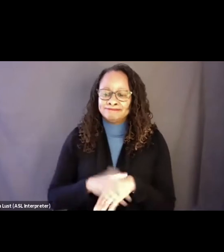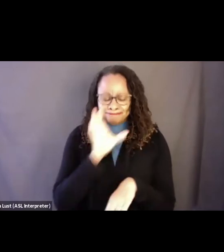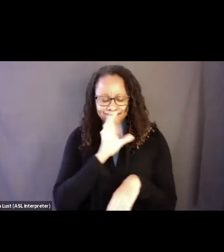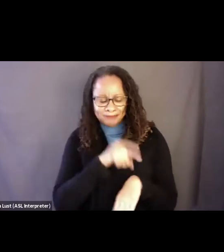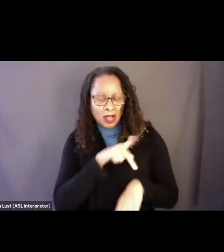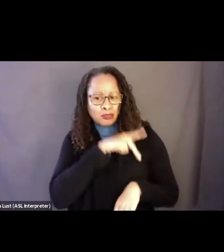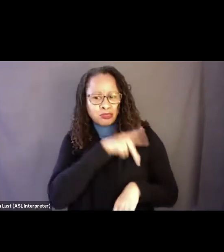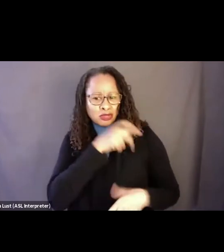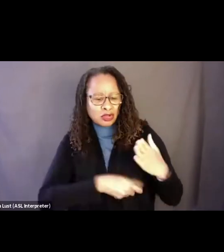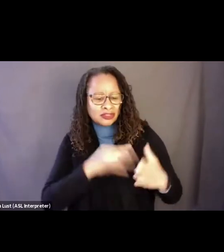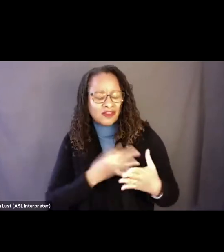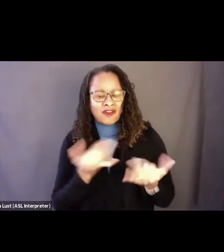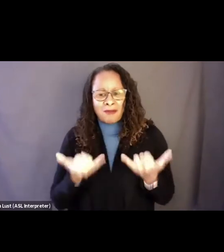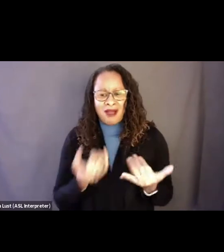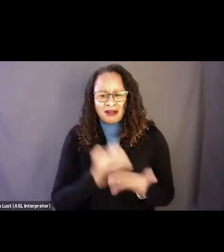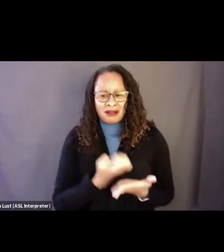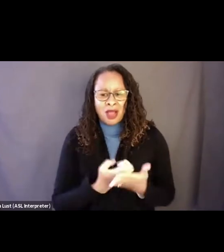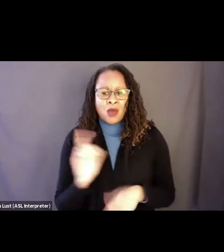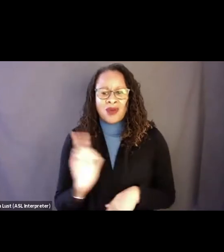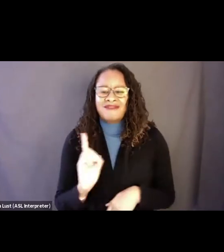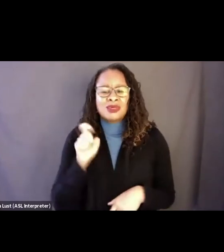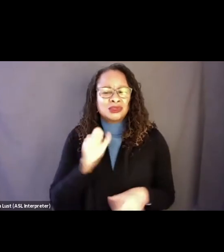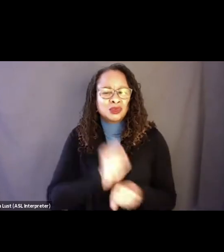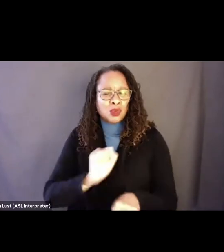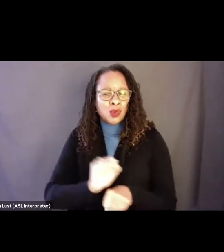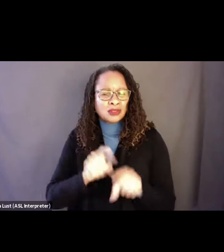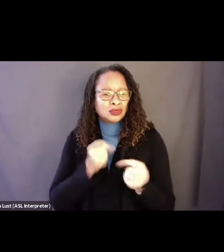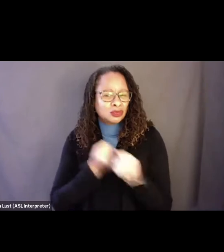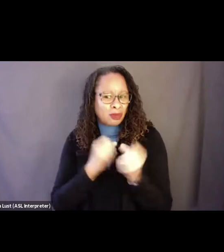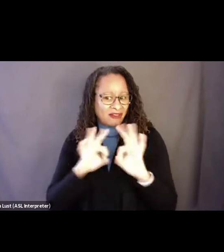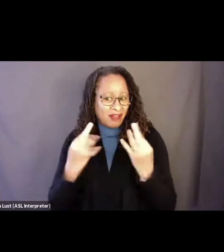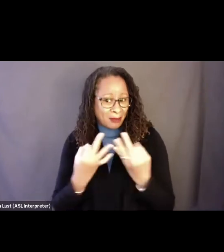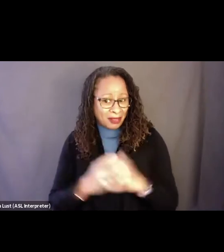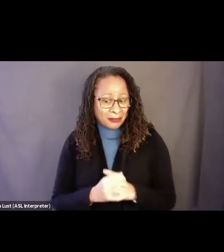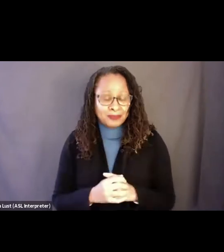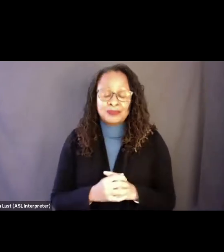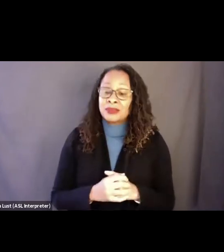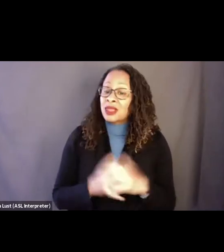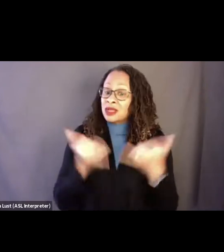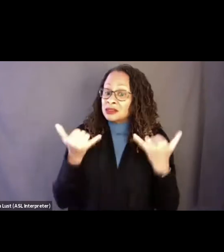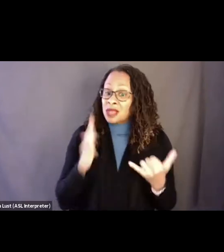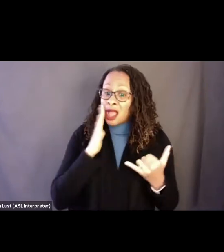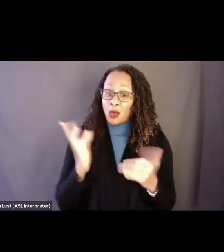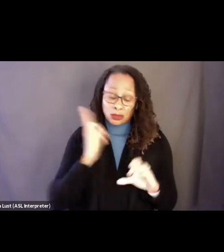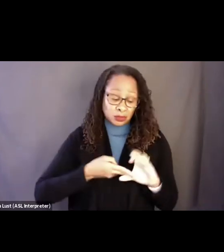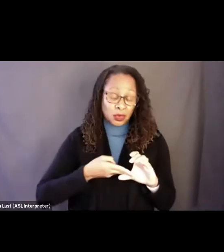of our modern economy, where everyone has to work nonstop. And today I'll be joined in conversation with the director,